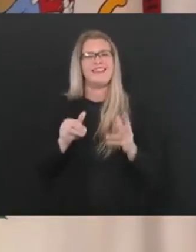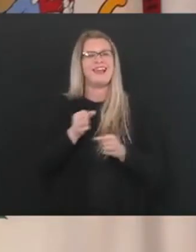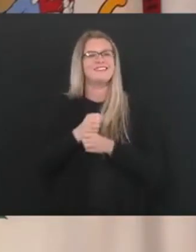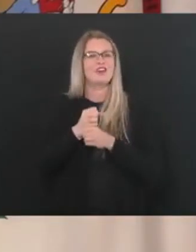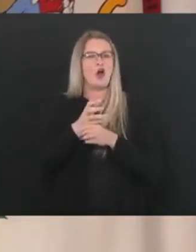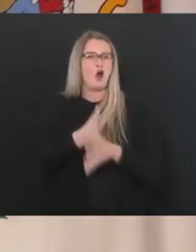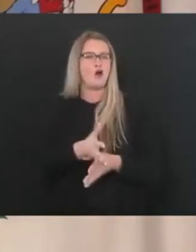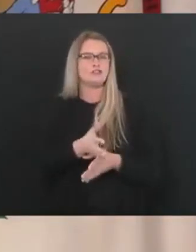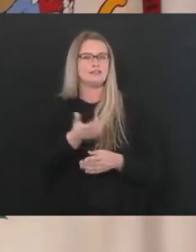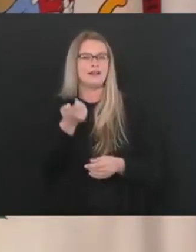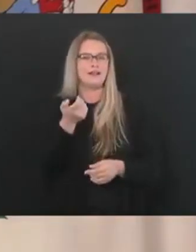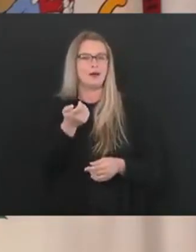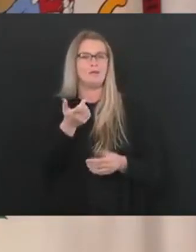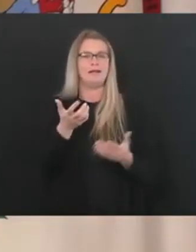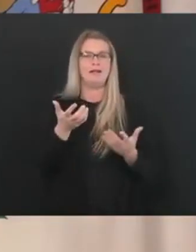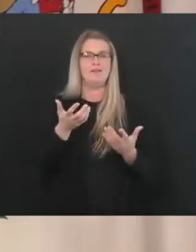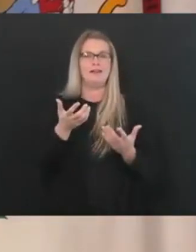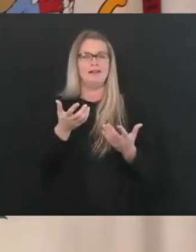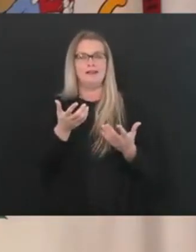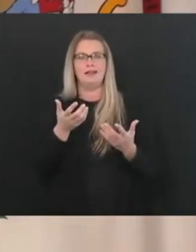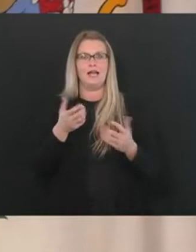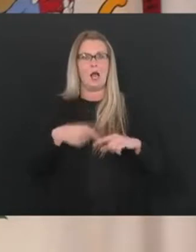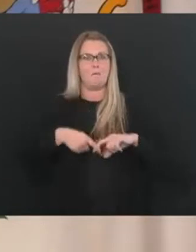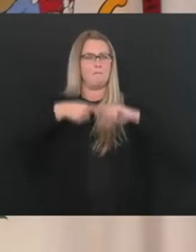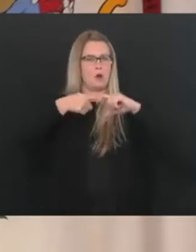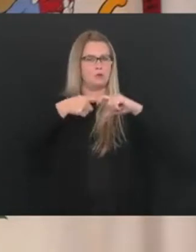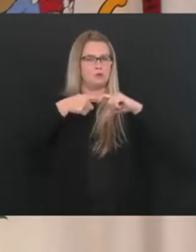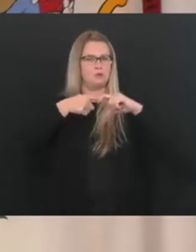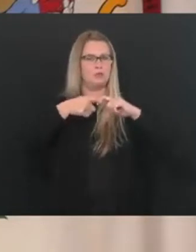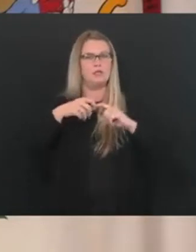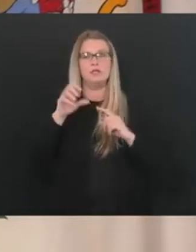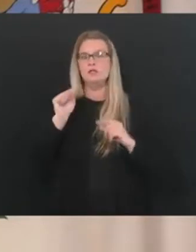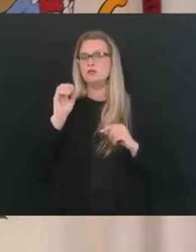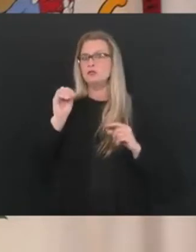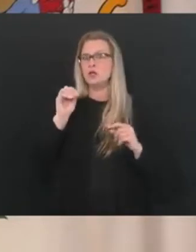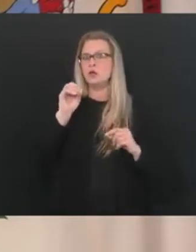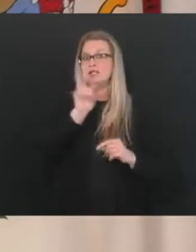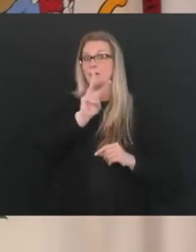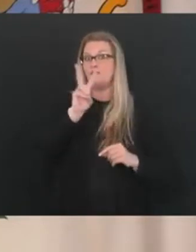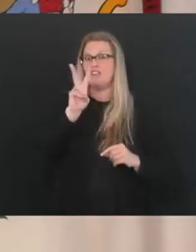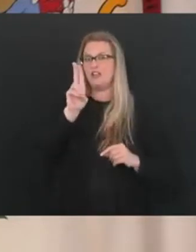COULD EVEN BE A POSSIBILITY THAT ELECTO COULD RUN THIS FOR A FEW MORE DAYS AND EVERYTHING SO THAT